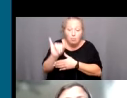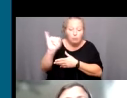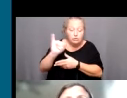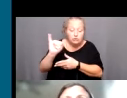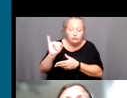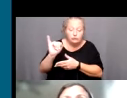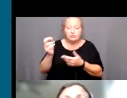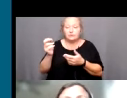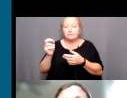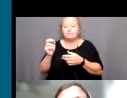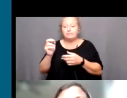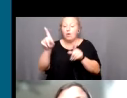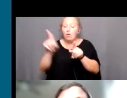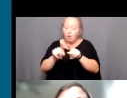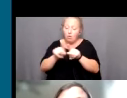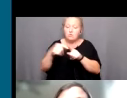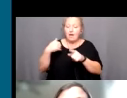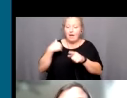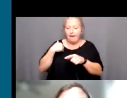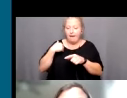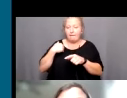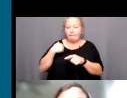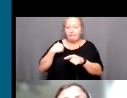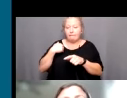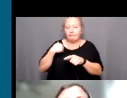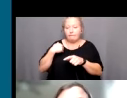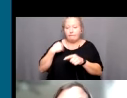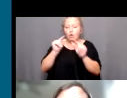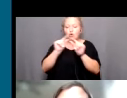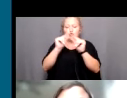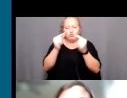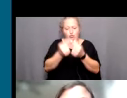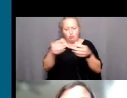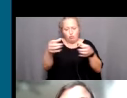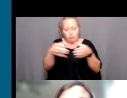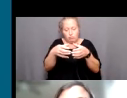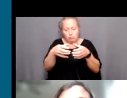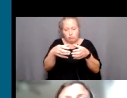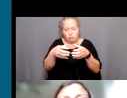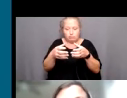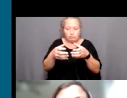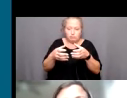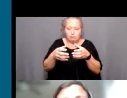disability insurance and unemployment insurance, and it has a grouping of